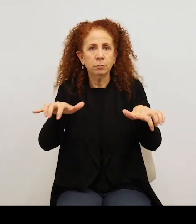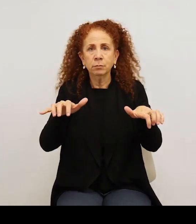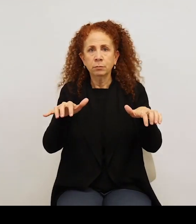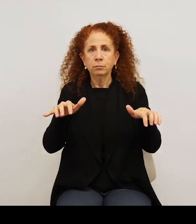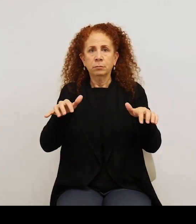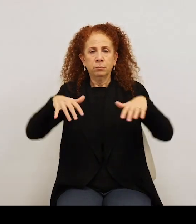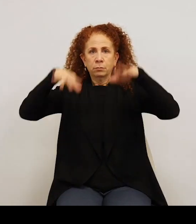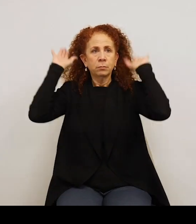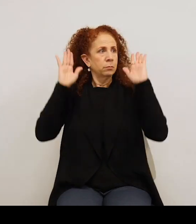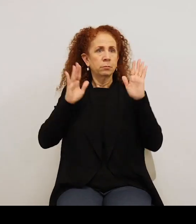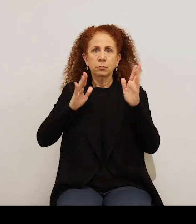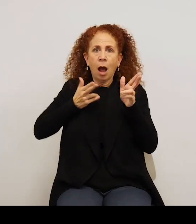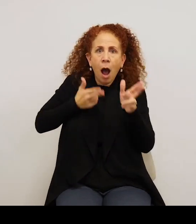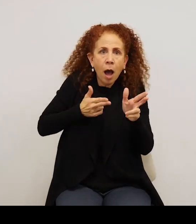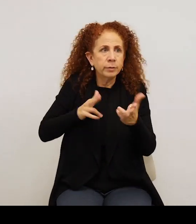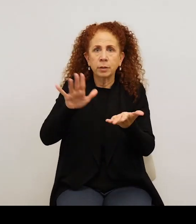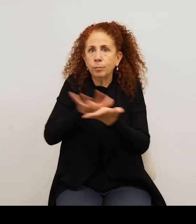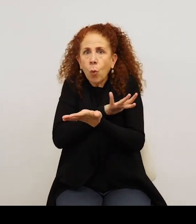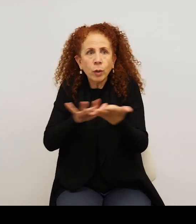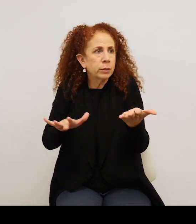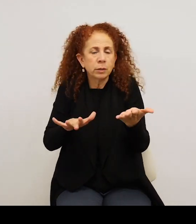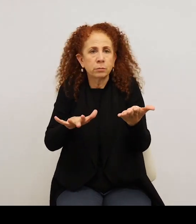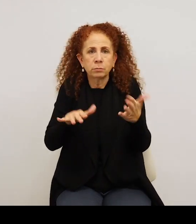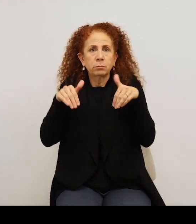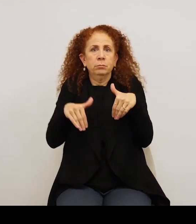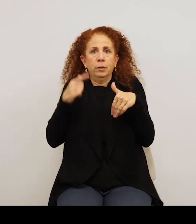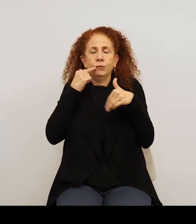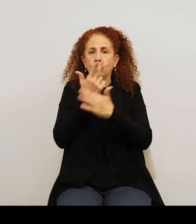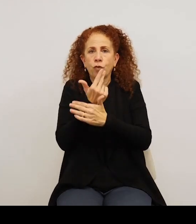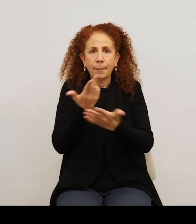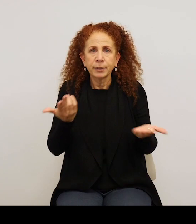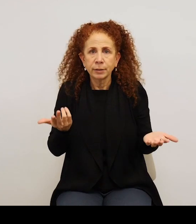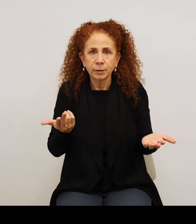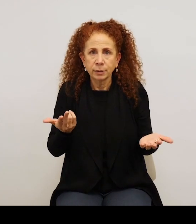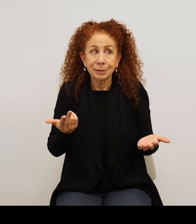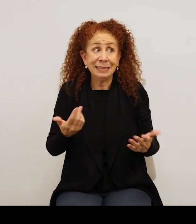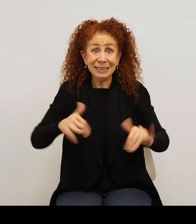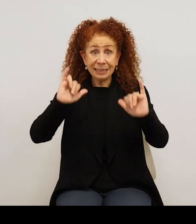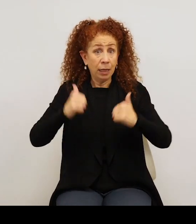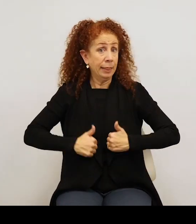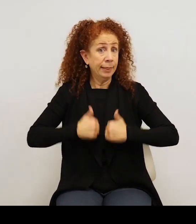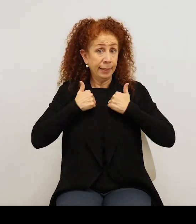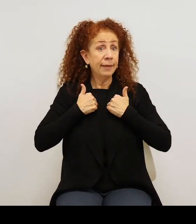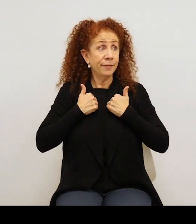They were being hunted. They were being poisoned. And they were still living quite happily